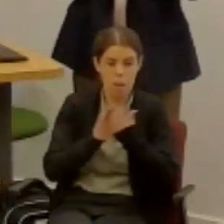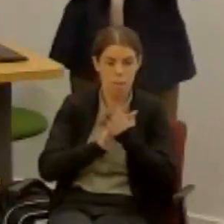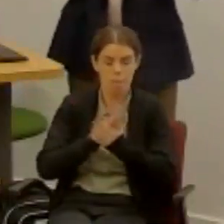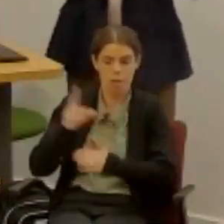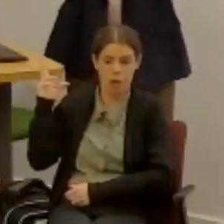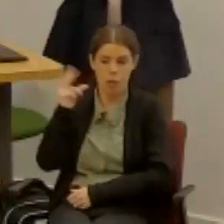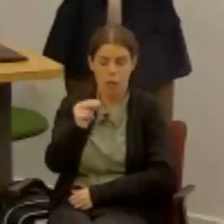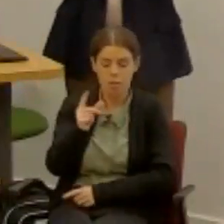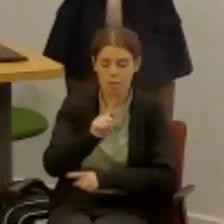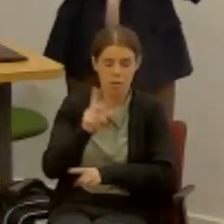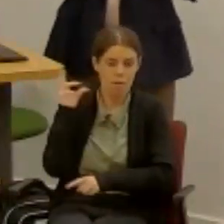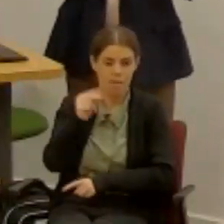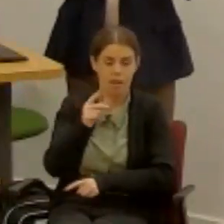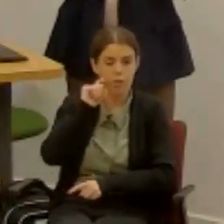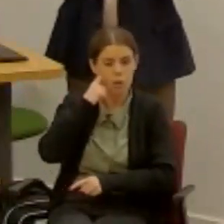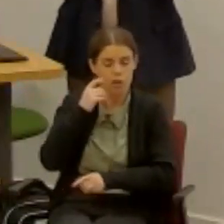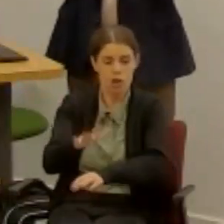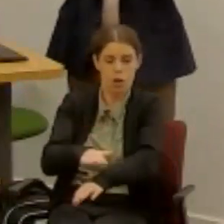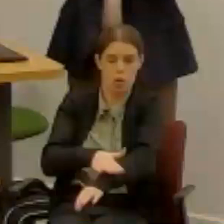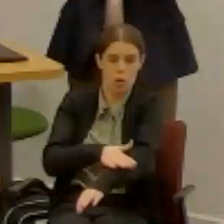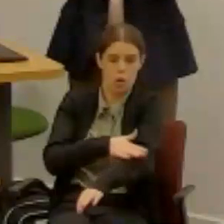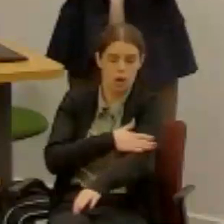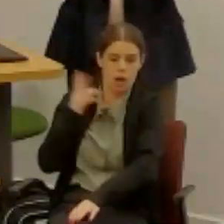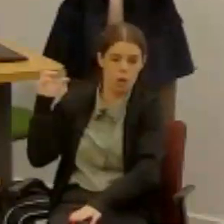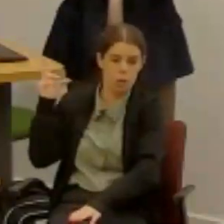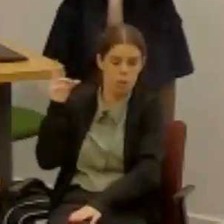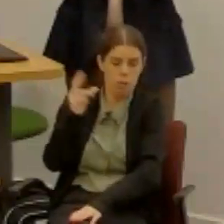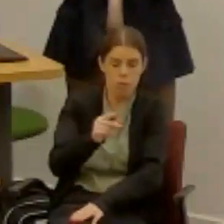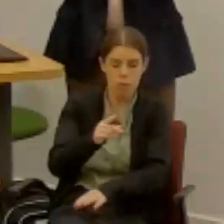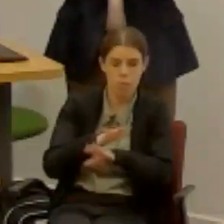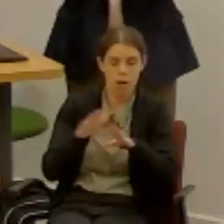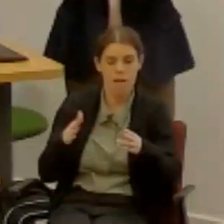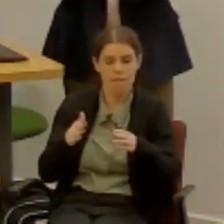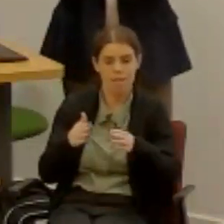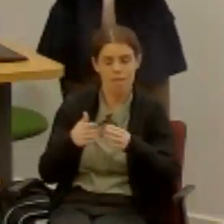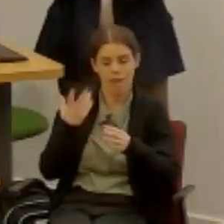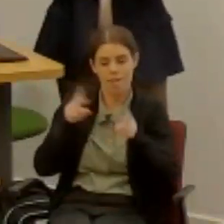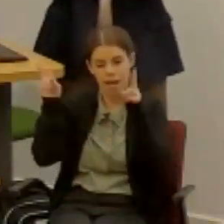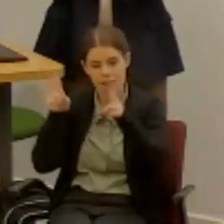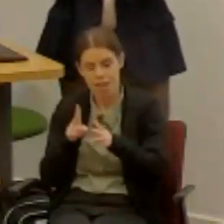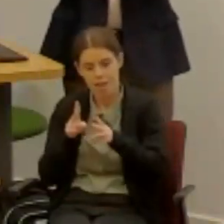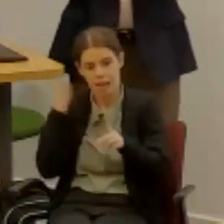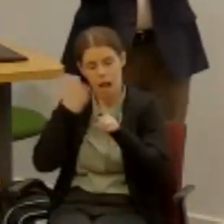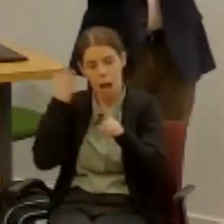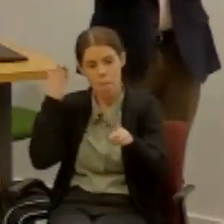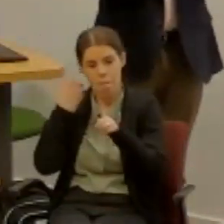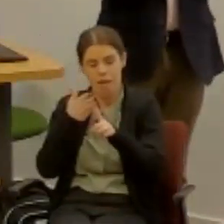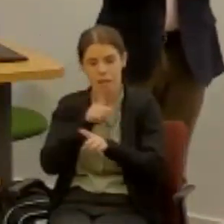So actually, the heavier wetter ball probably lands with less impact, but of lower speed modern synthetic ones.